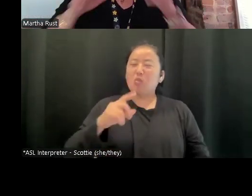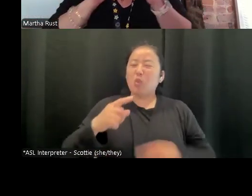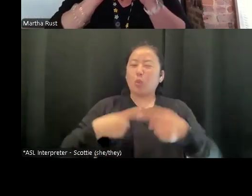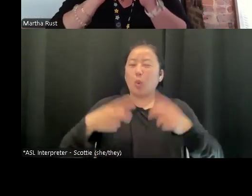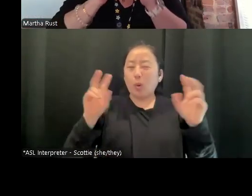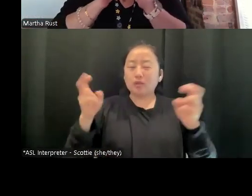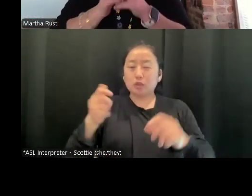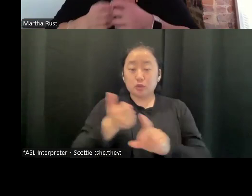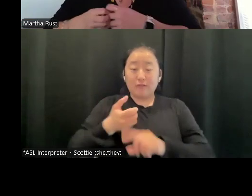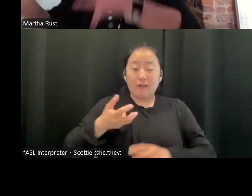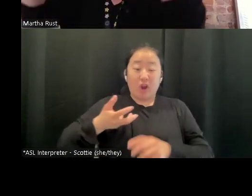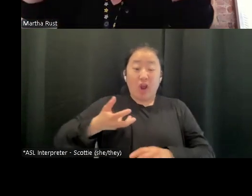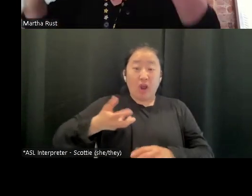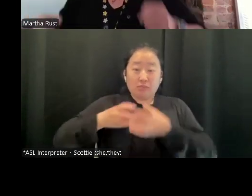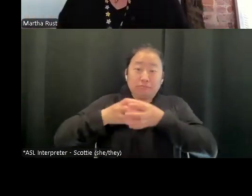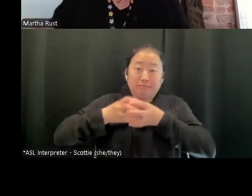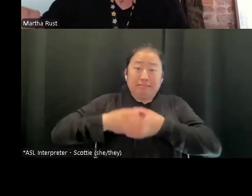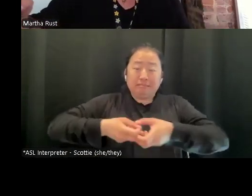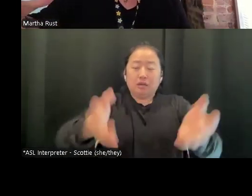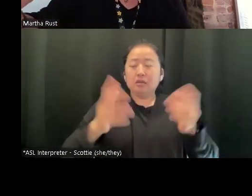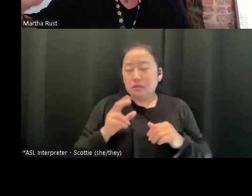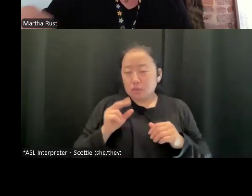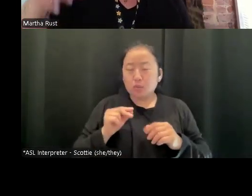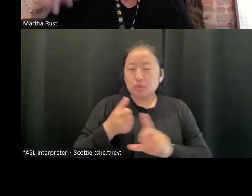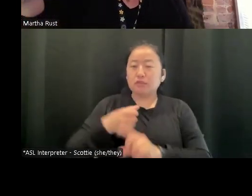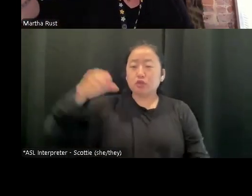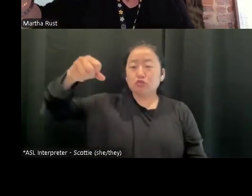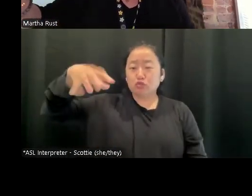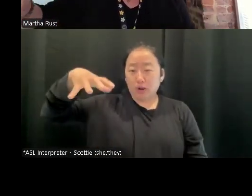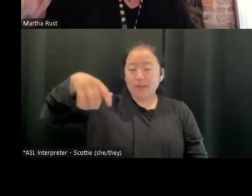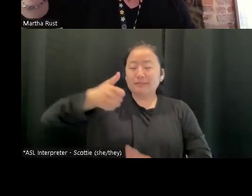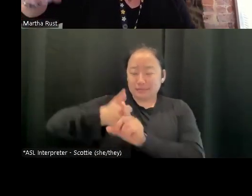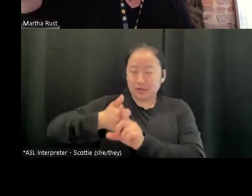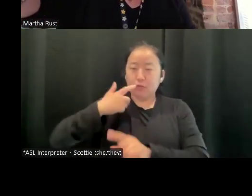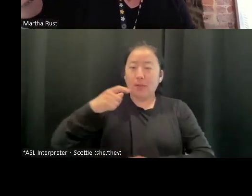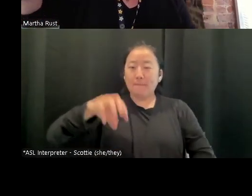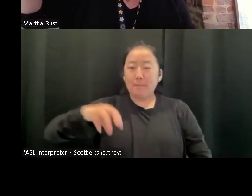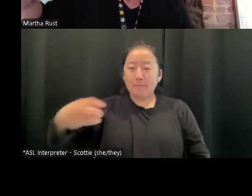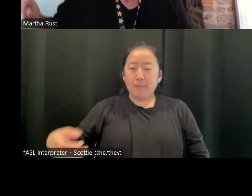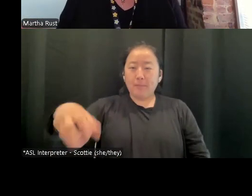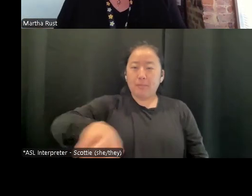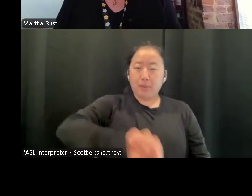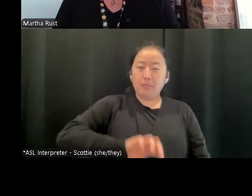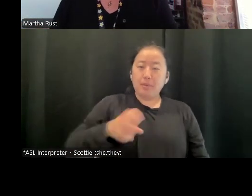So you don't have to like really shake your hands and let it go. You just drop them and then it's kind of cool, the dice kind of bounce around.